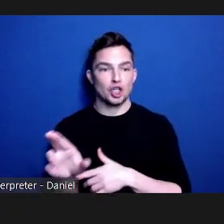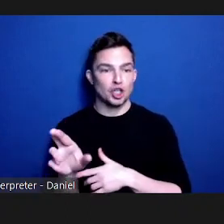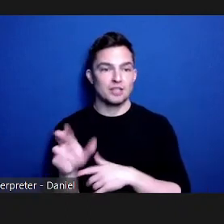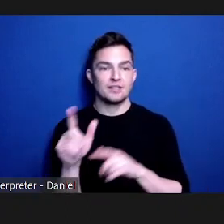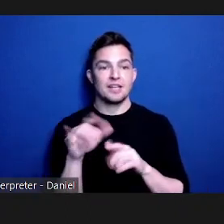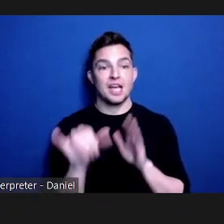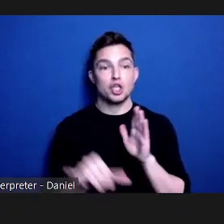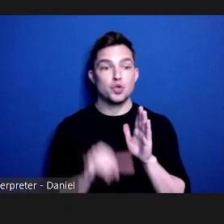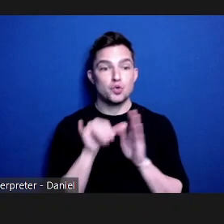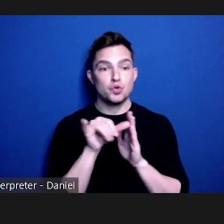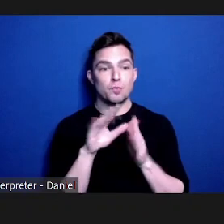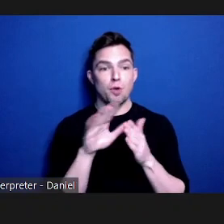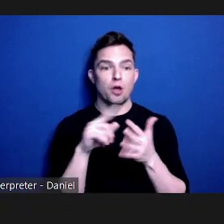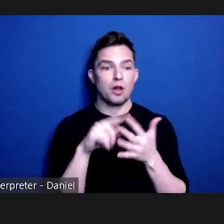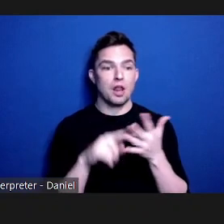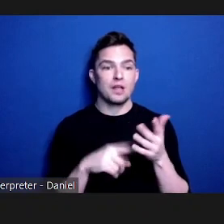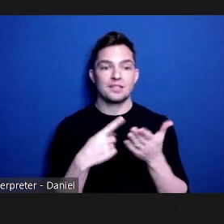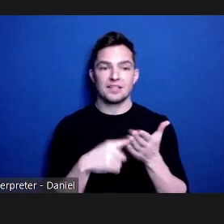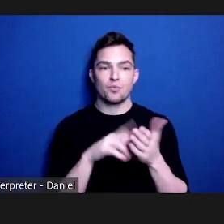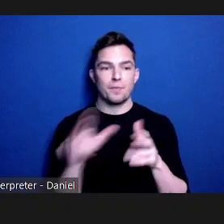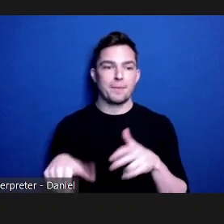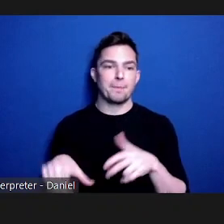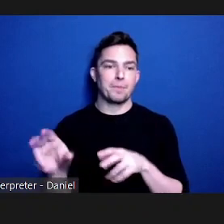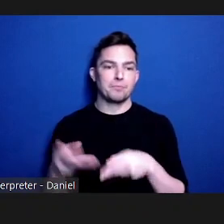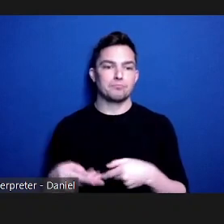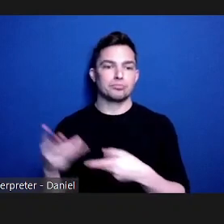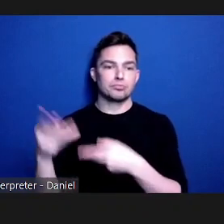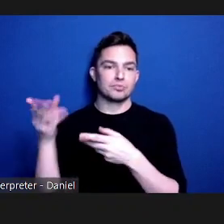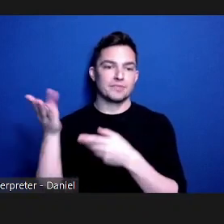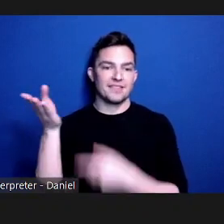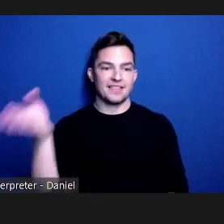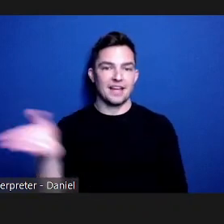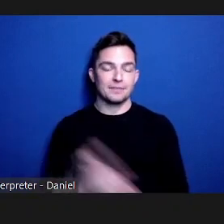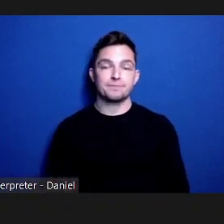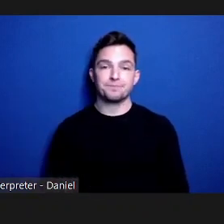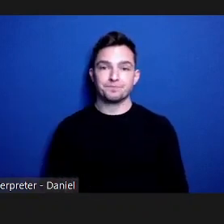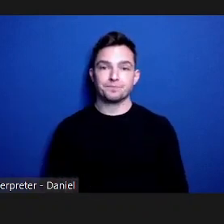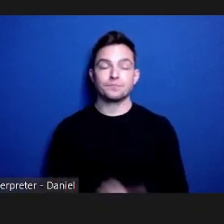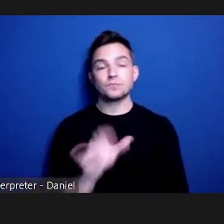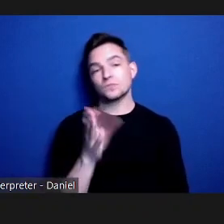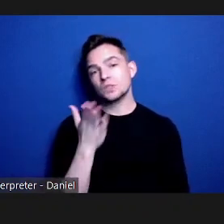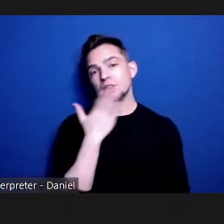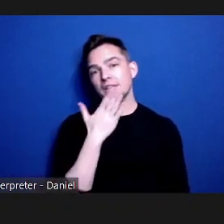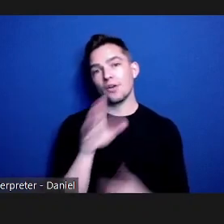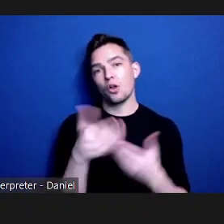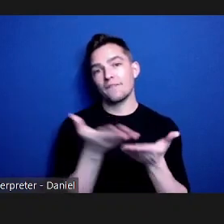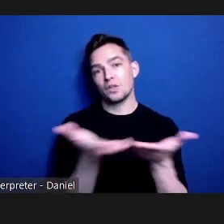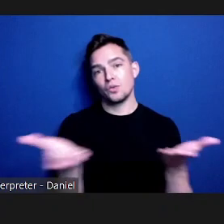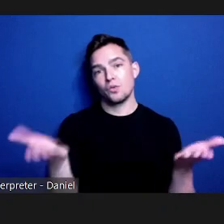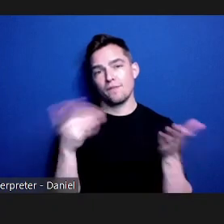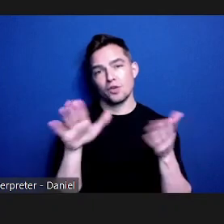where all of the discussions will be uploaded. I'd like to thank all of you for your continued